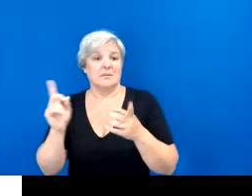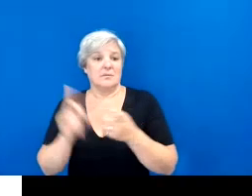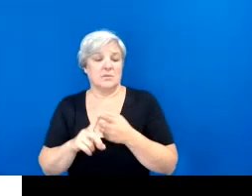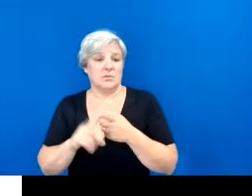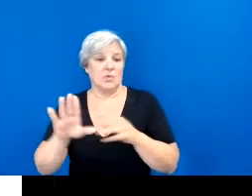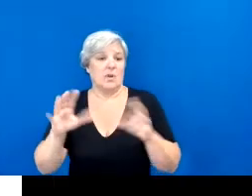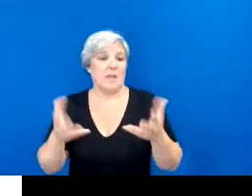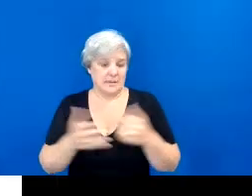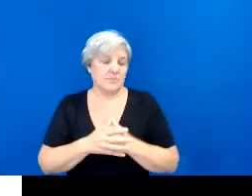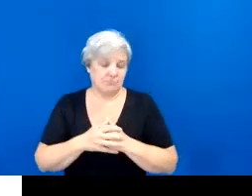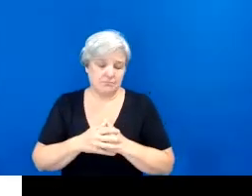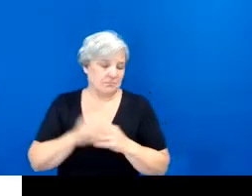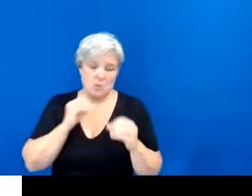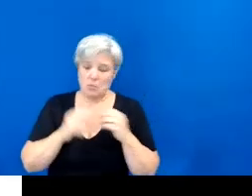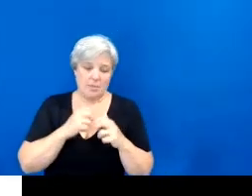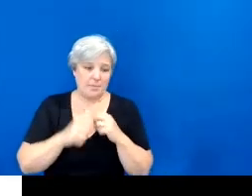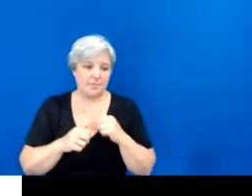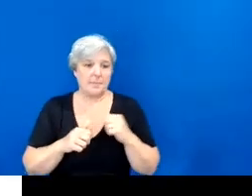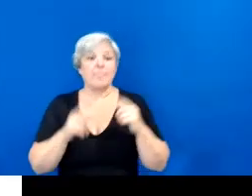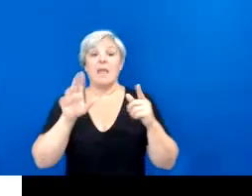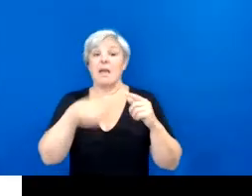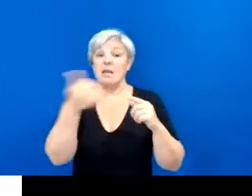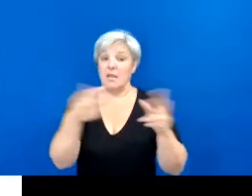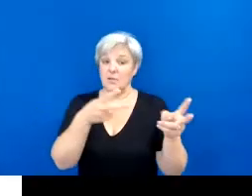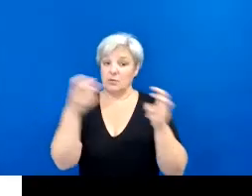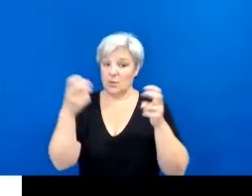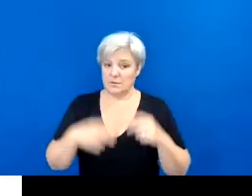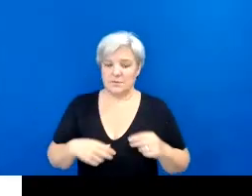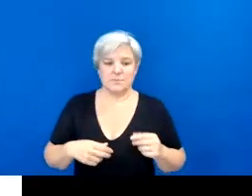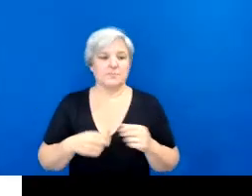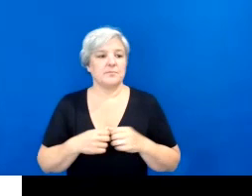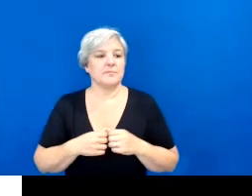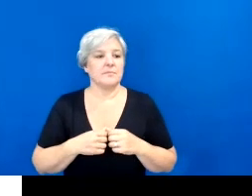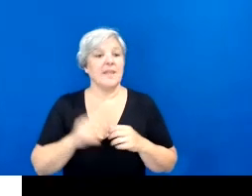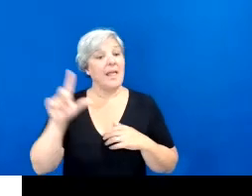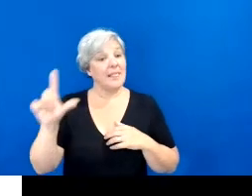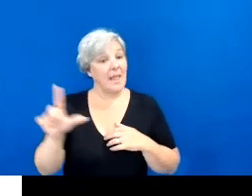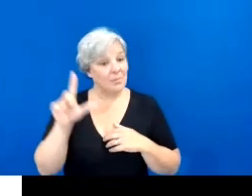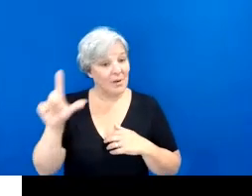That's that's not a problem. Another source is our library databases.